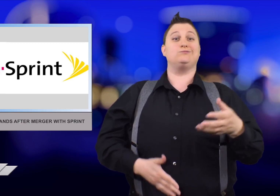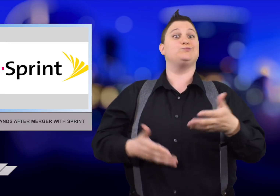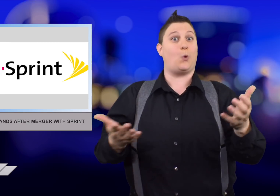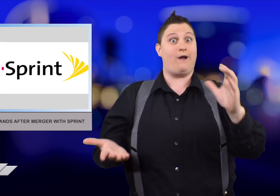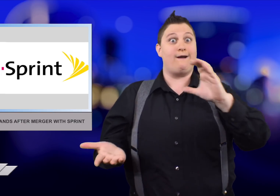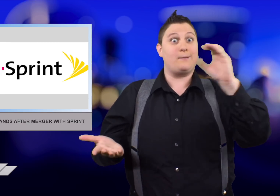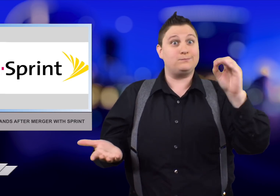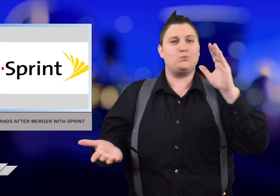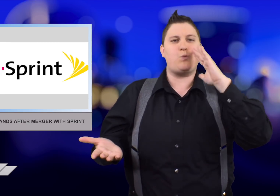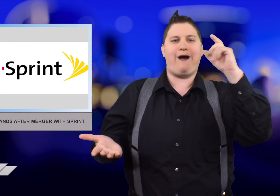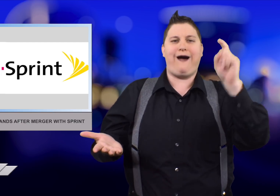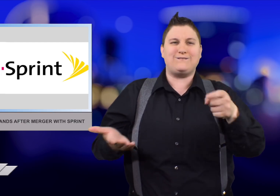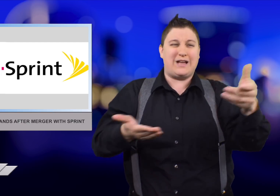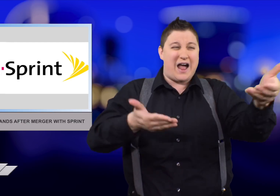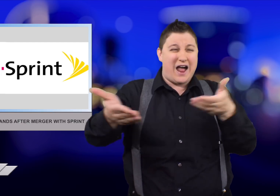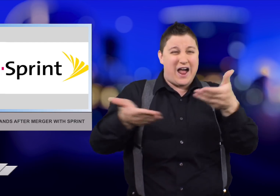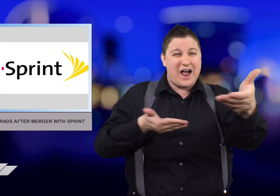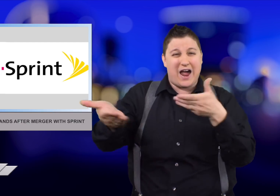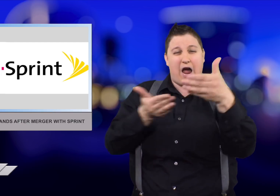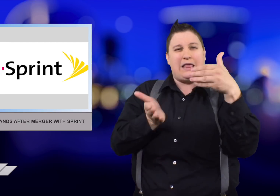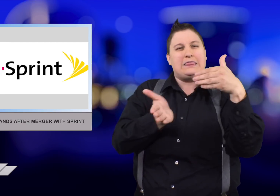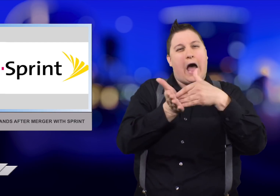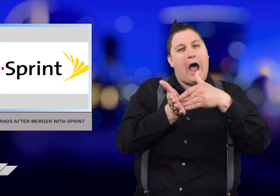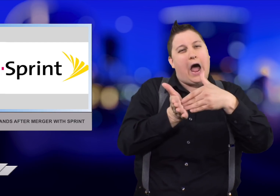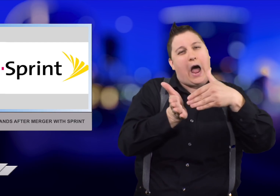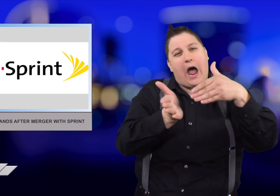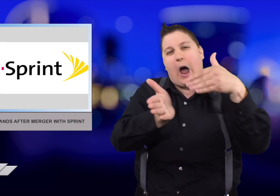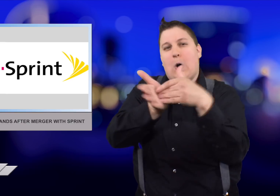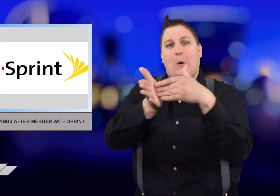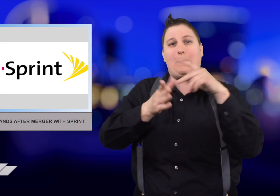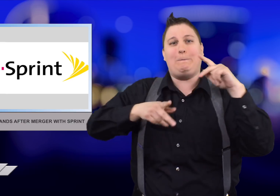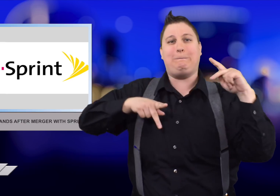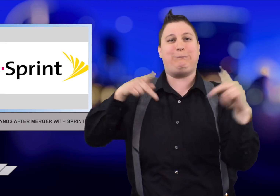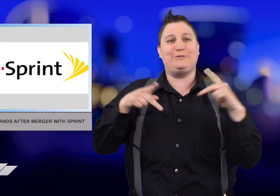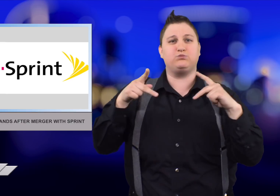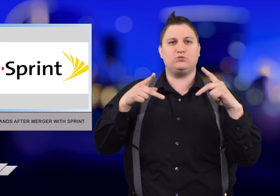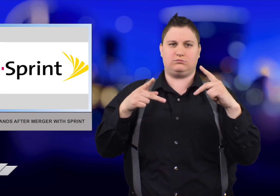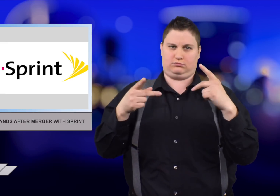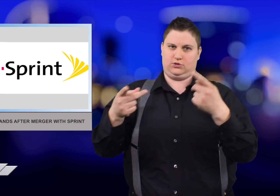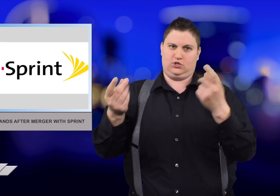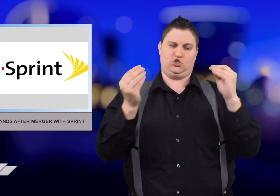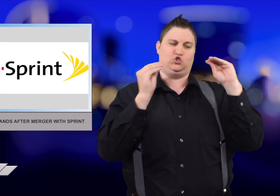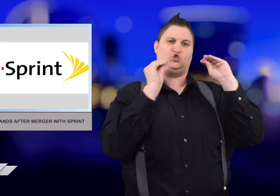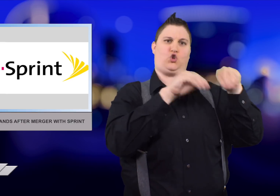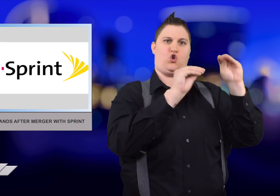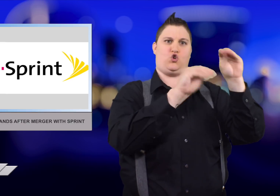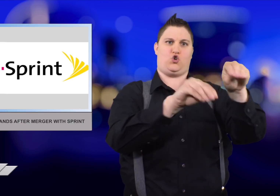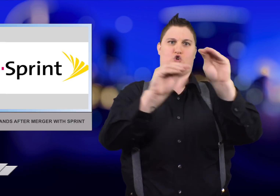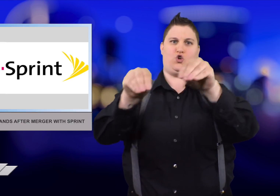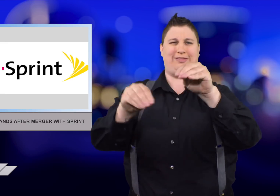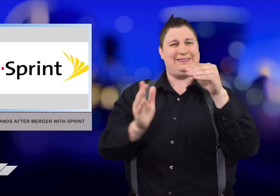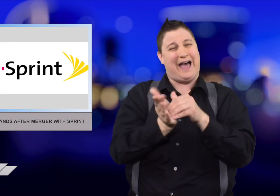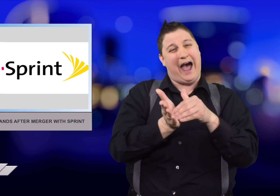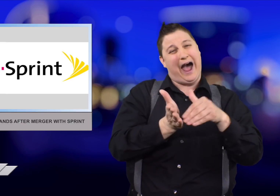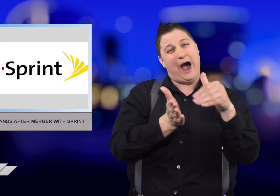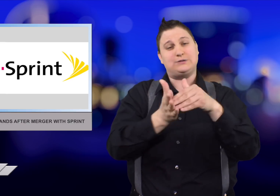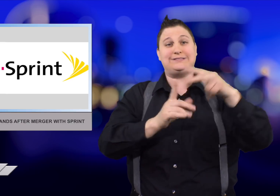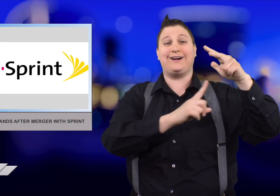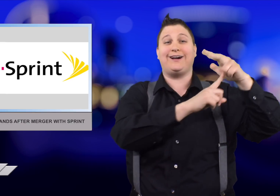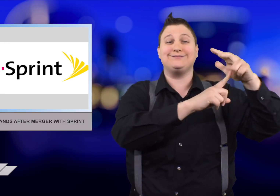history so the company will have to hire thousands of people to install hundreds of thousands